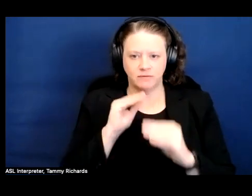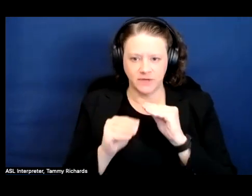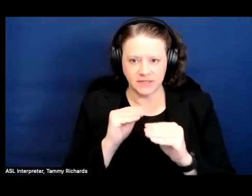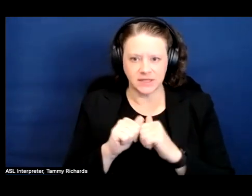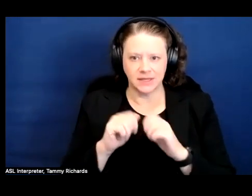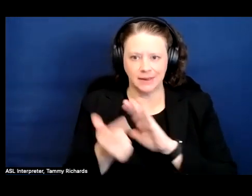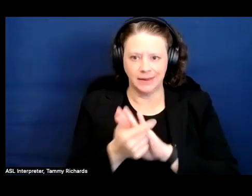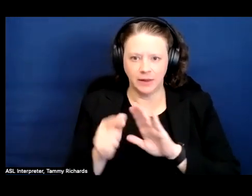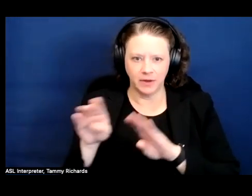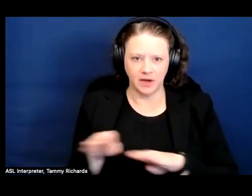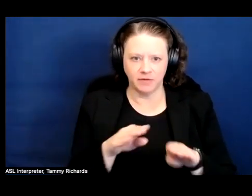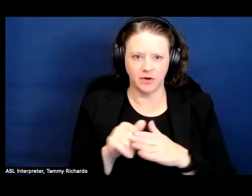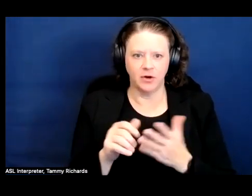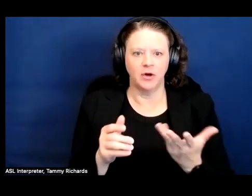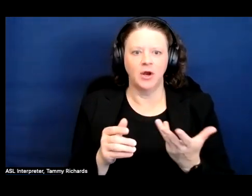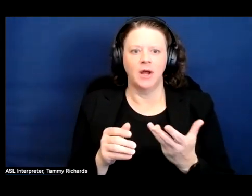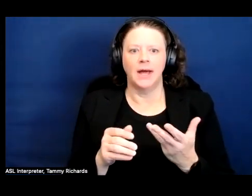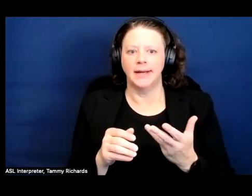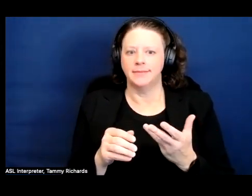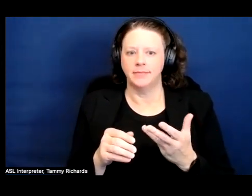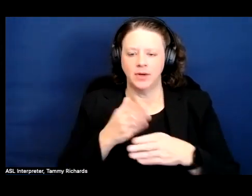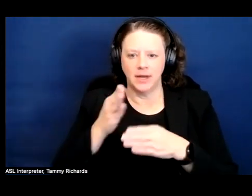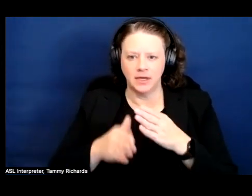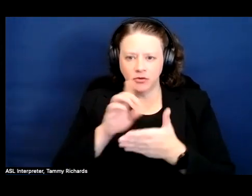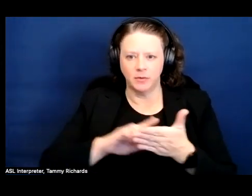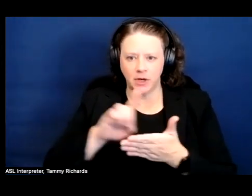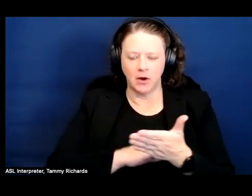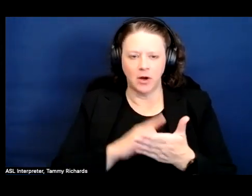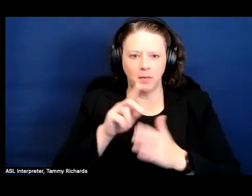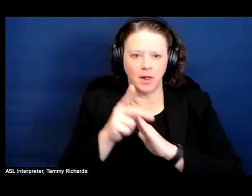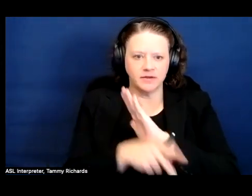and were blocked from even getting the chance.